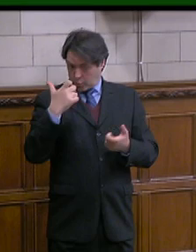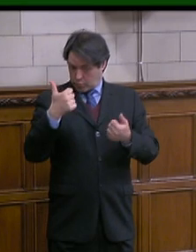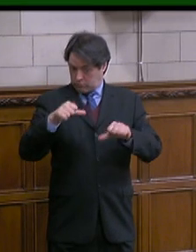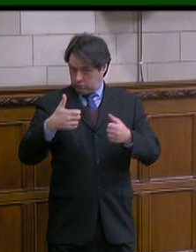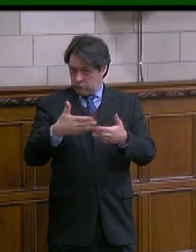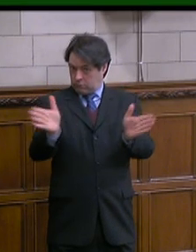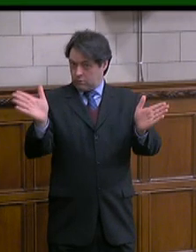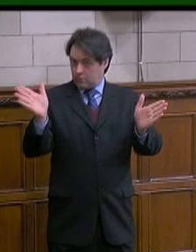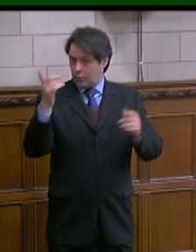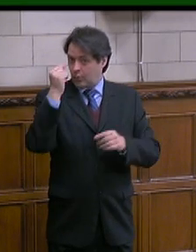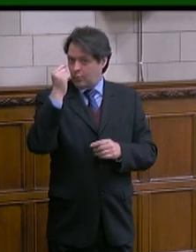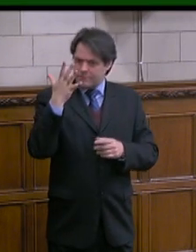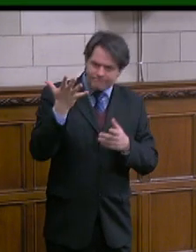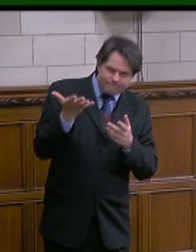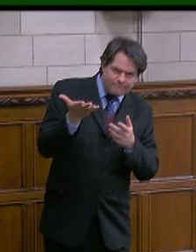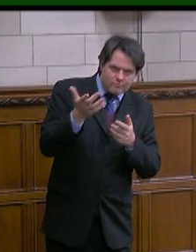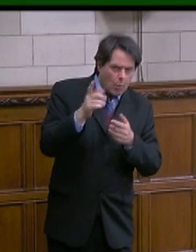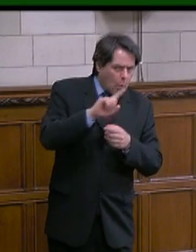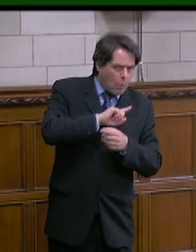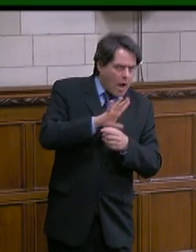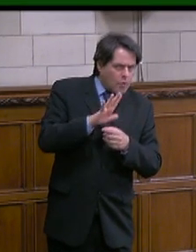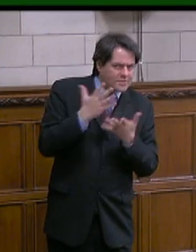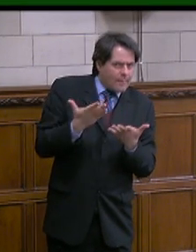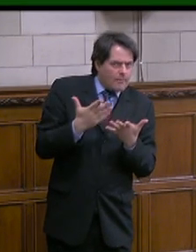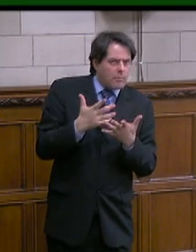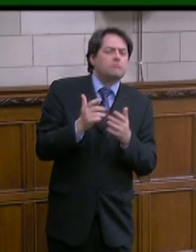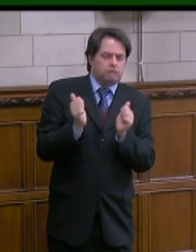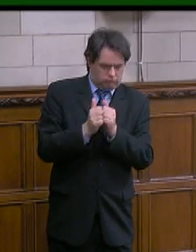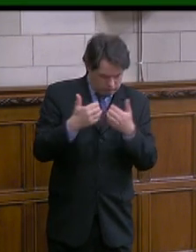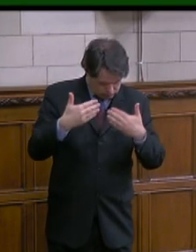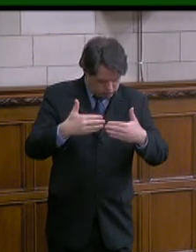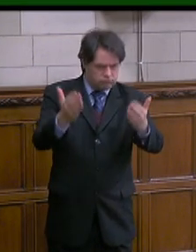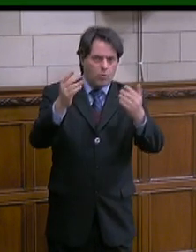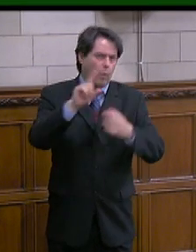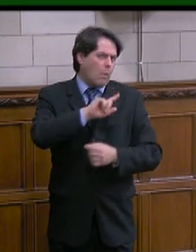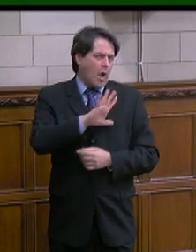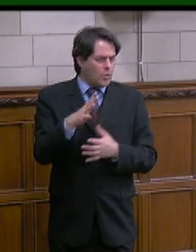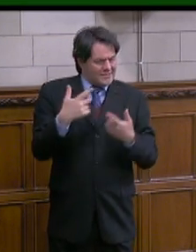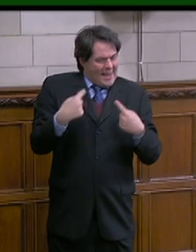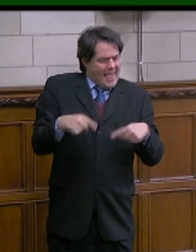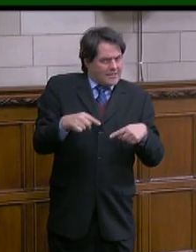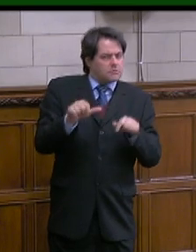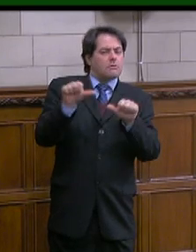Why is the Department not in a position, not able or not willing to validate that for schools